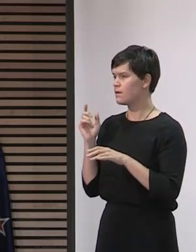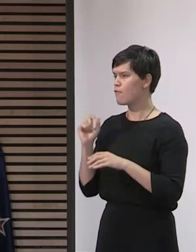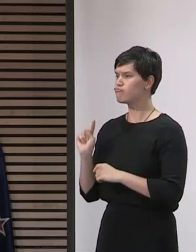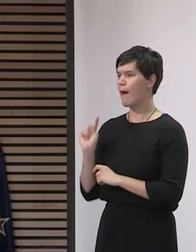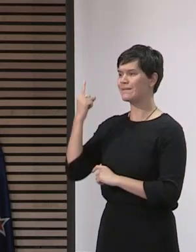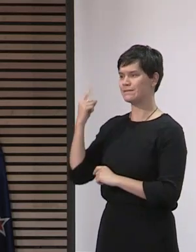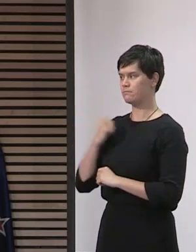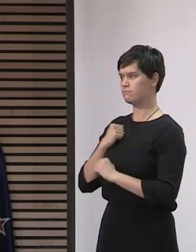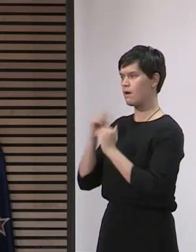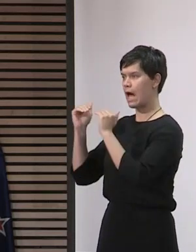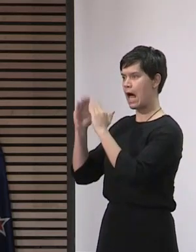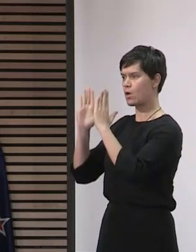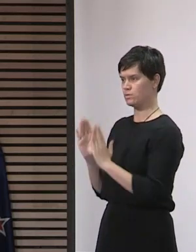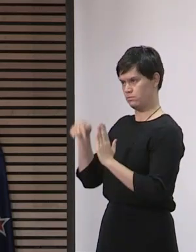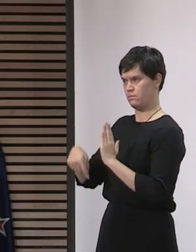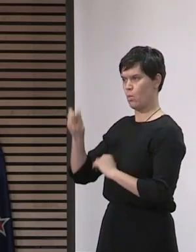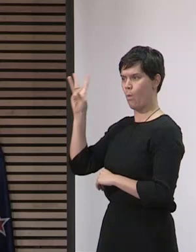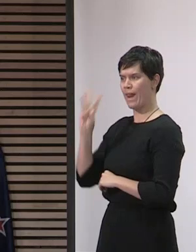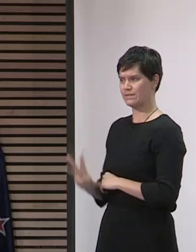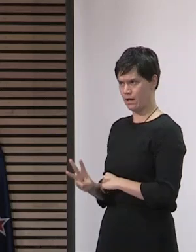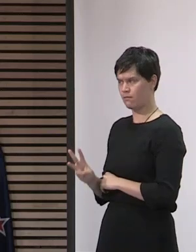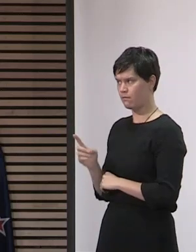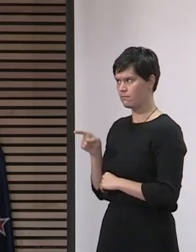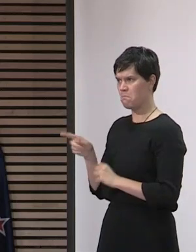before. Well, certainly